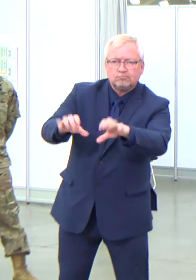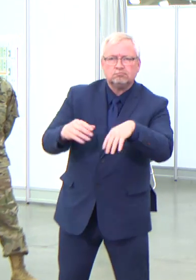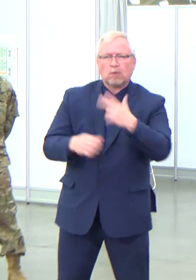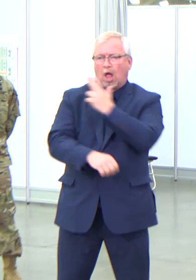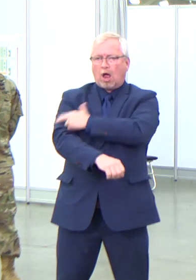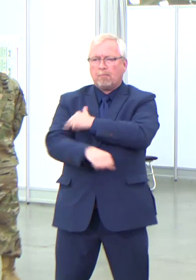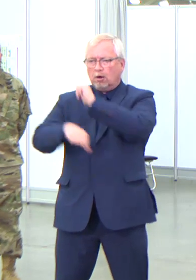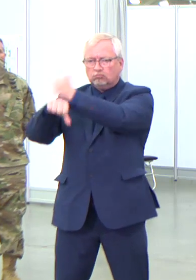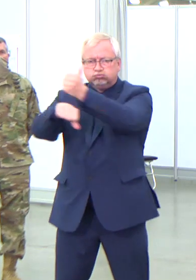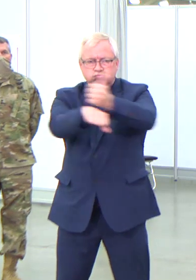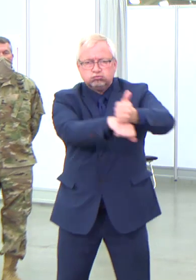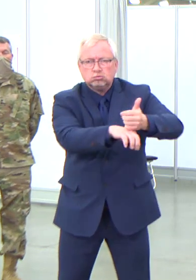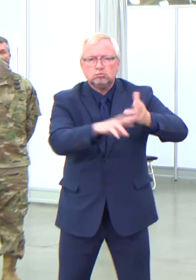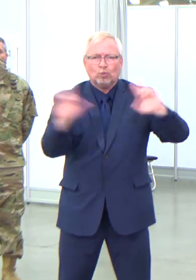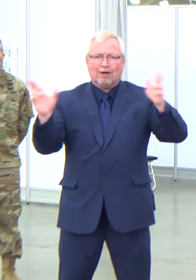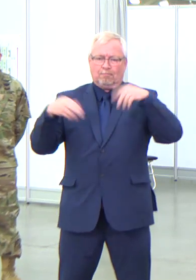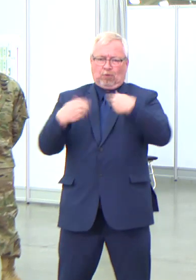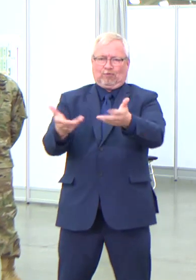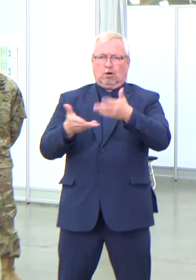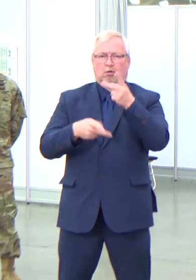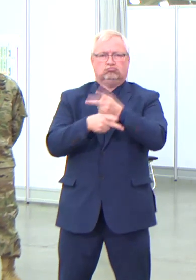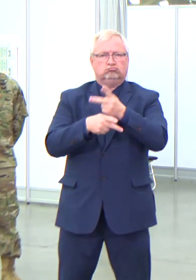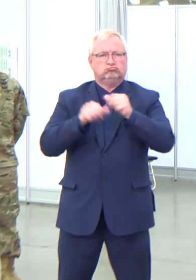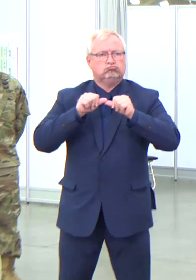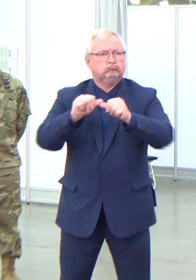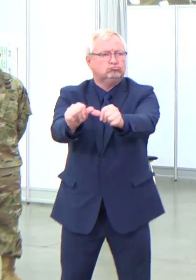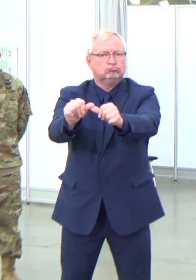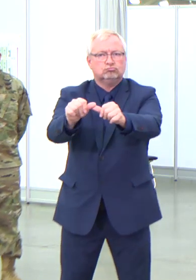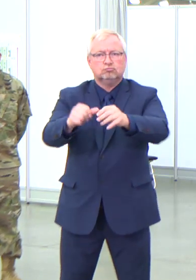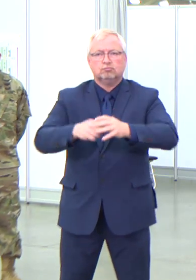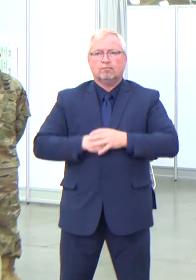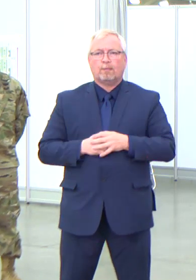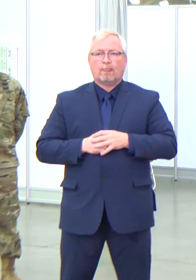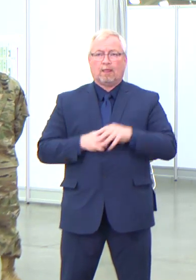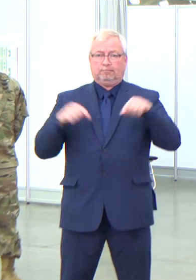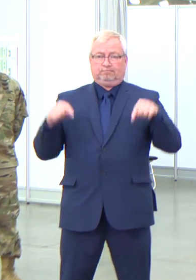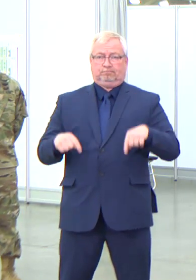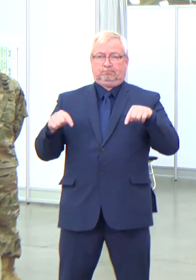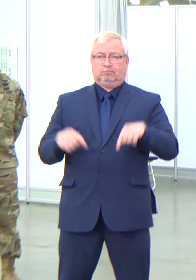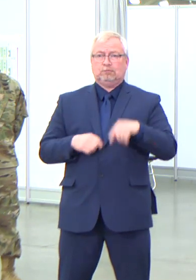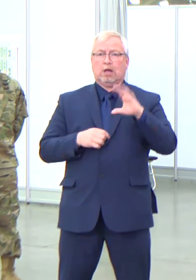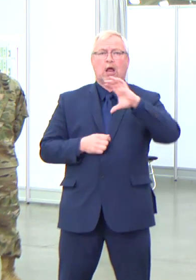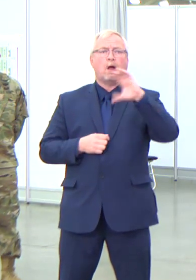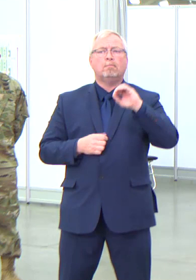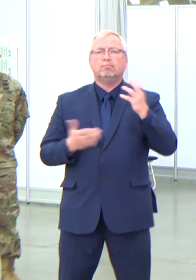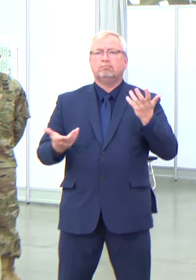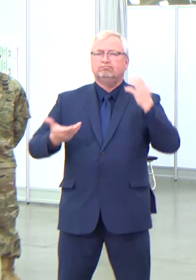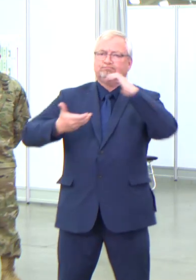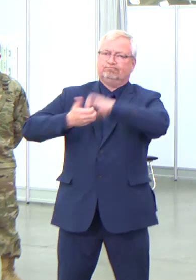to our communities. We were formed last July, the merger of